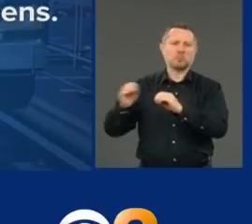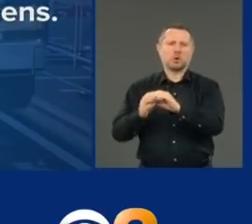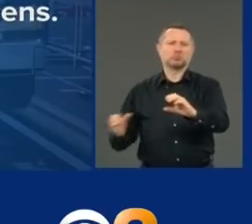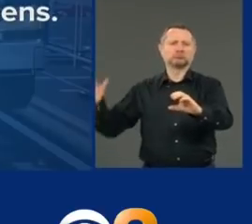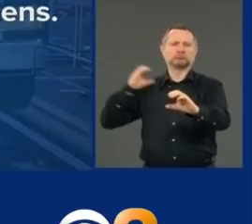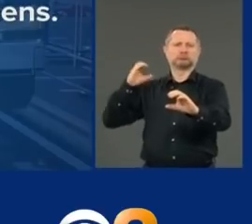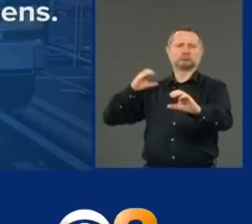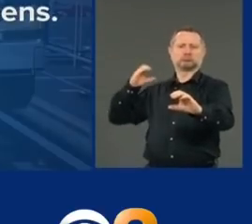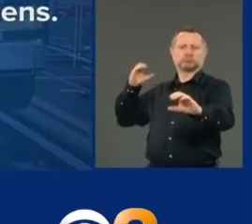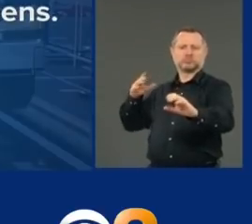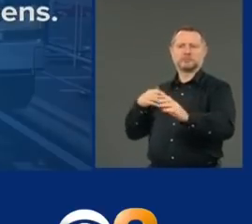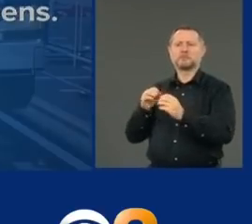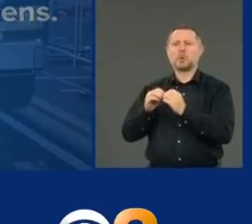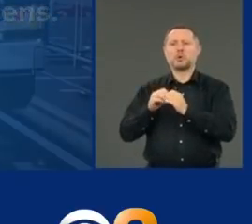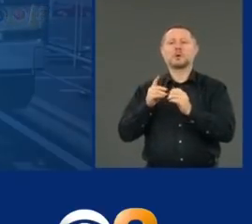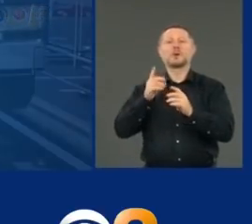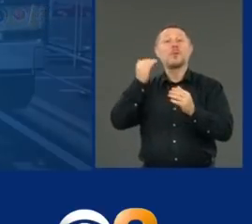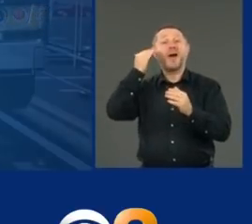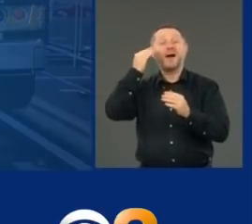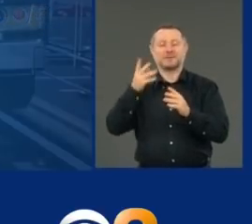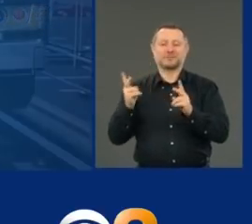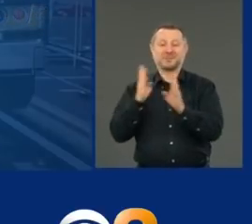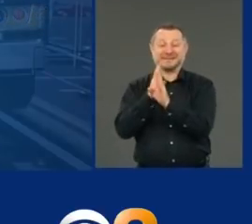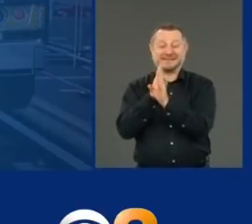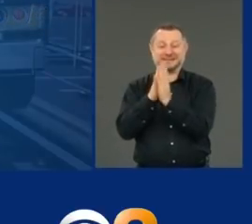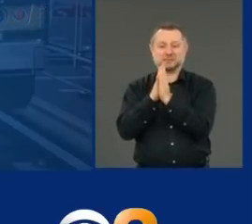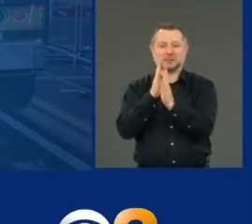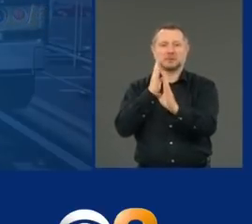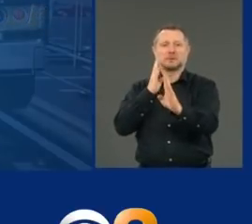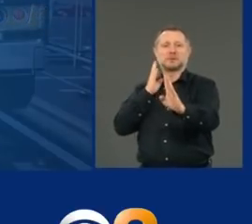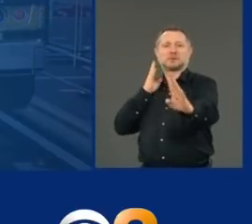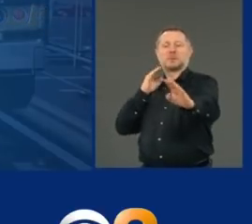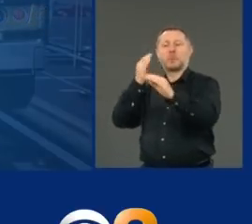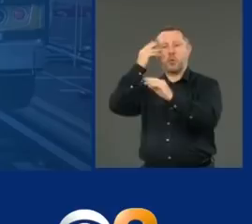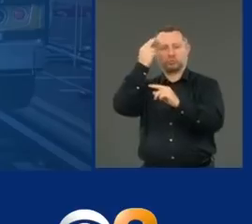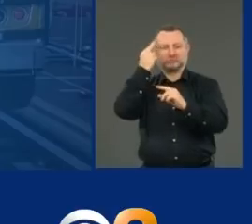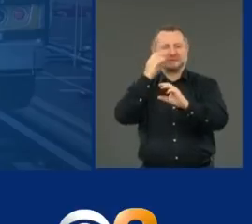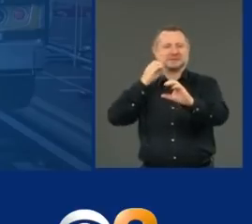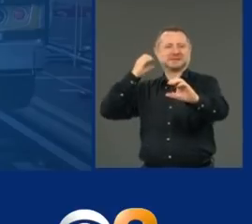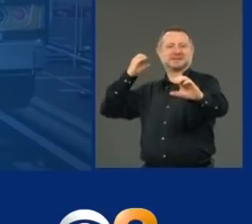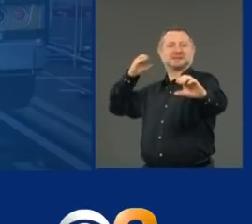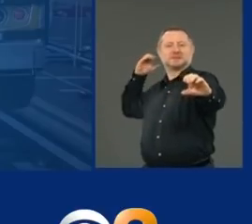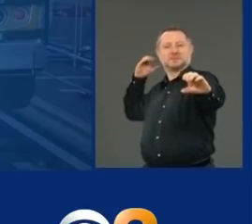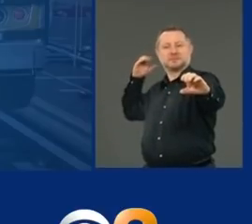THOUGHT WE HAD TO. WE GET IT NOW AND THEY DO IT